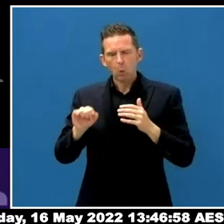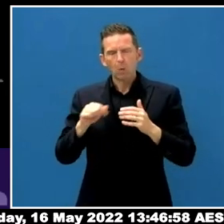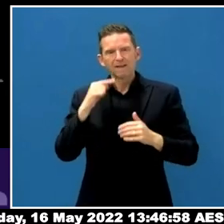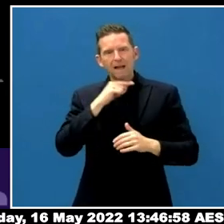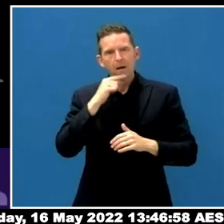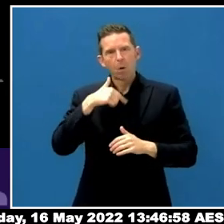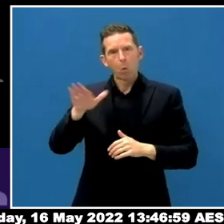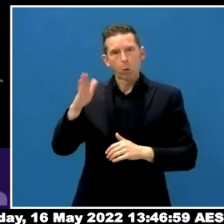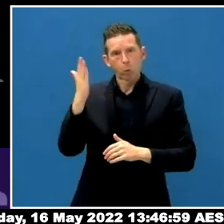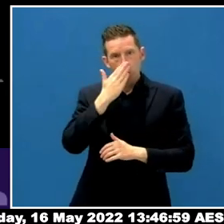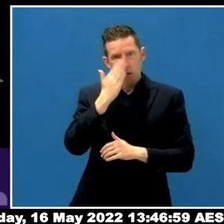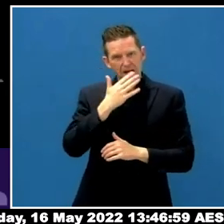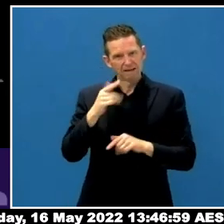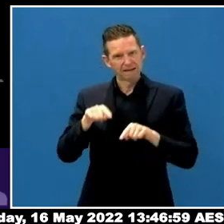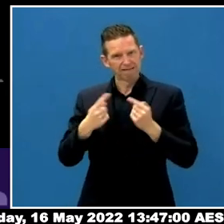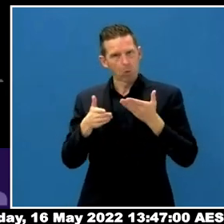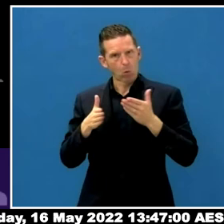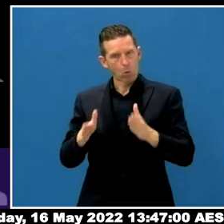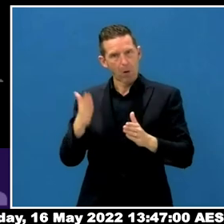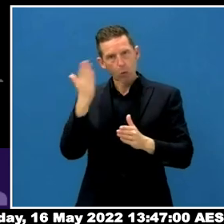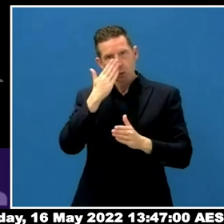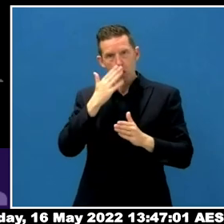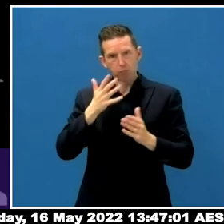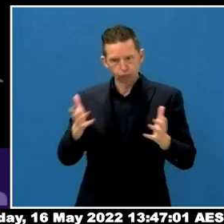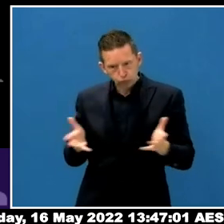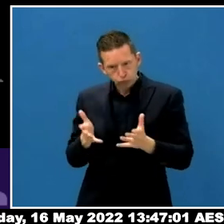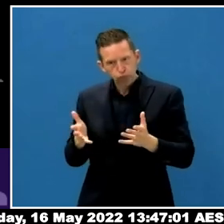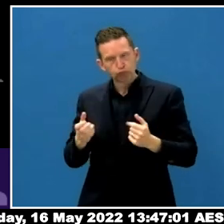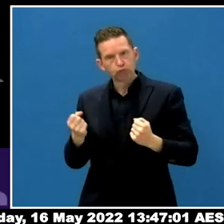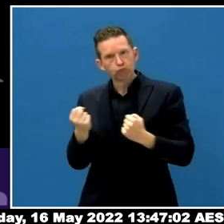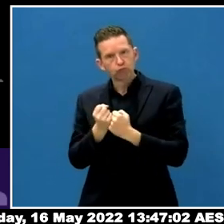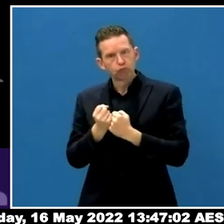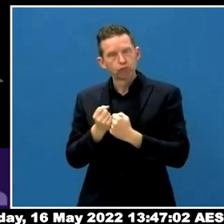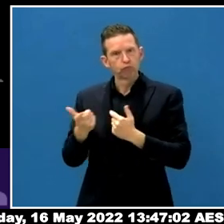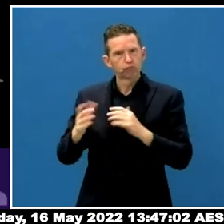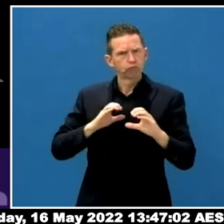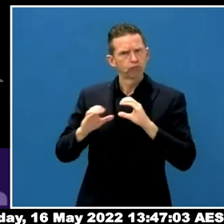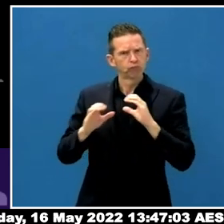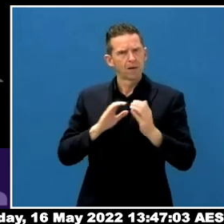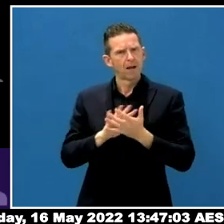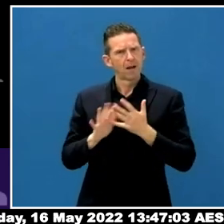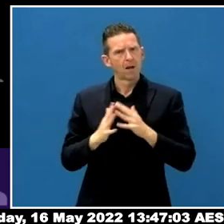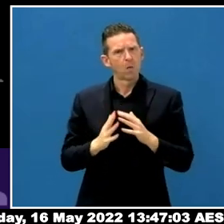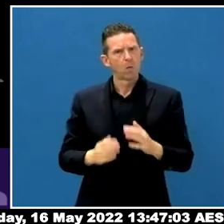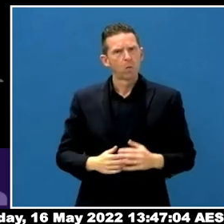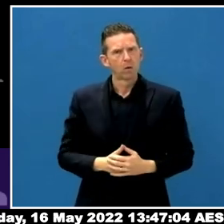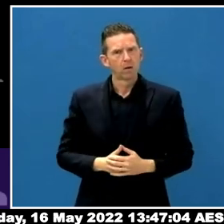supported or encouraged him in terms of communication? Absolutely. He used the AAC device at school.